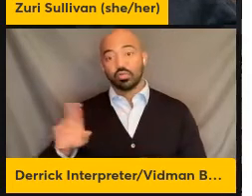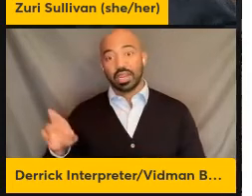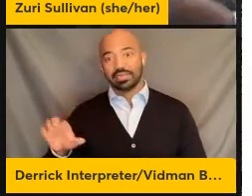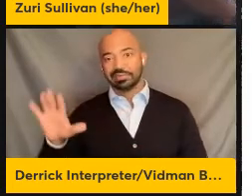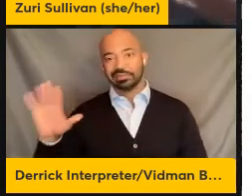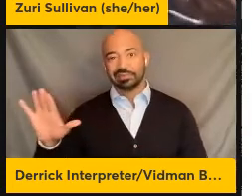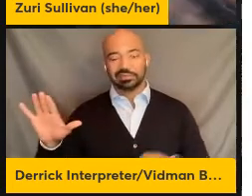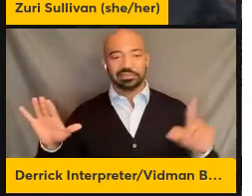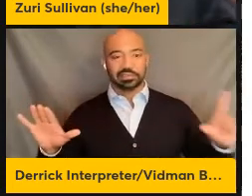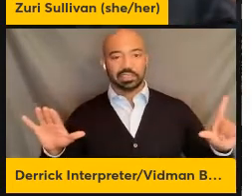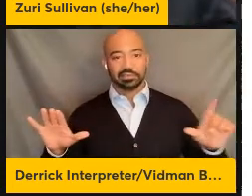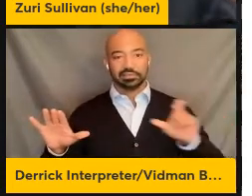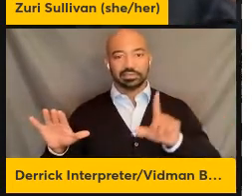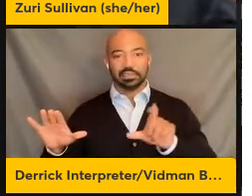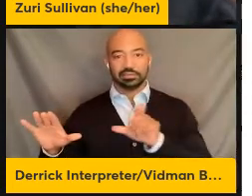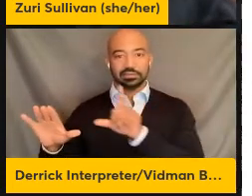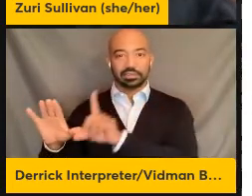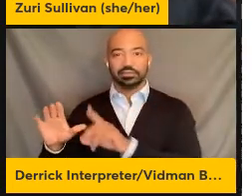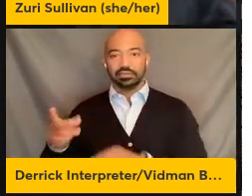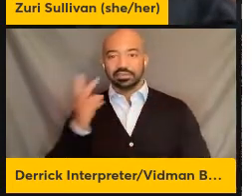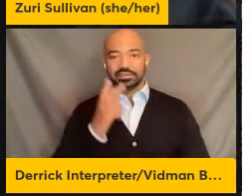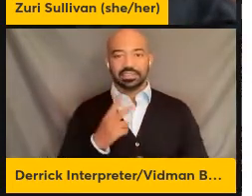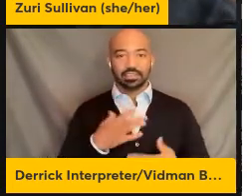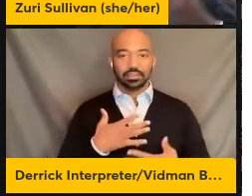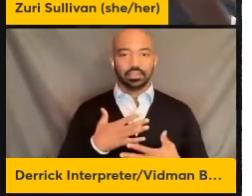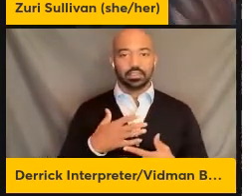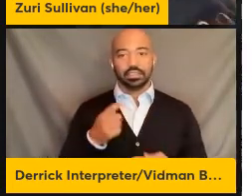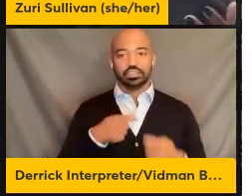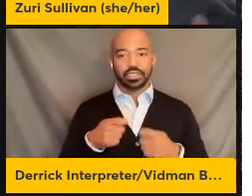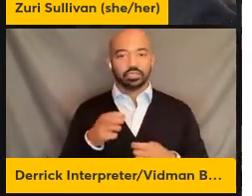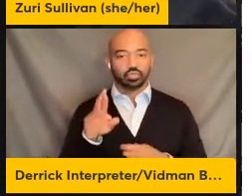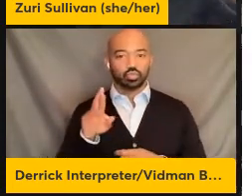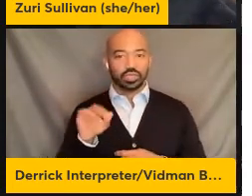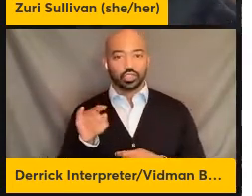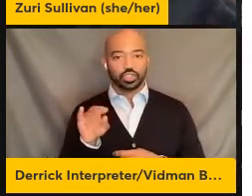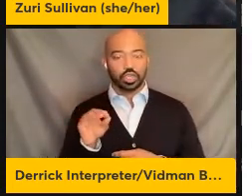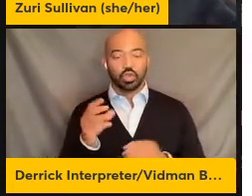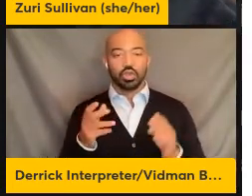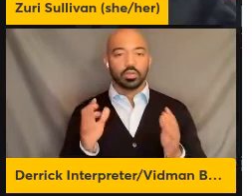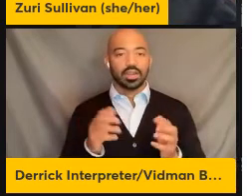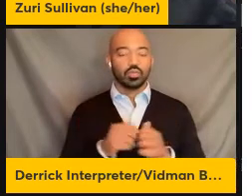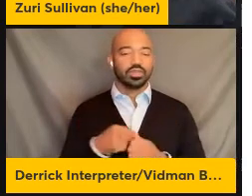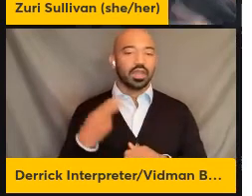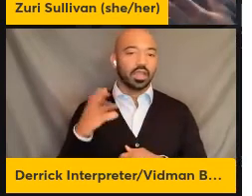is that there's an increase in the respiratory exchange ratio and animals that have high carb versus high protein diet, again,